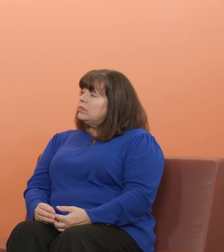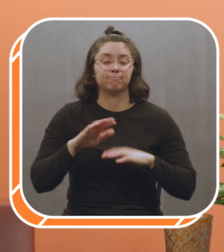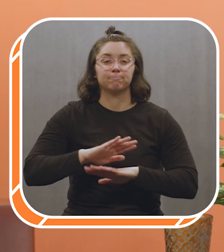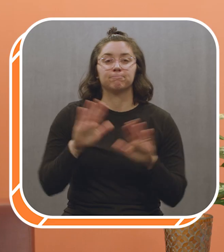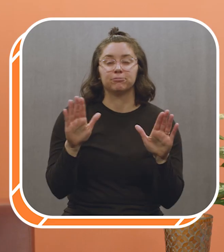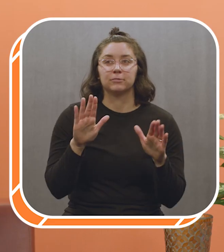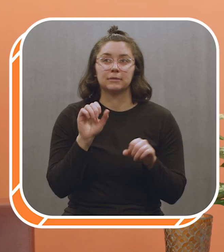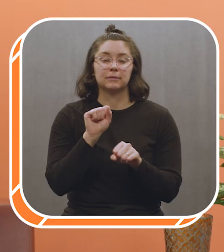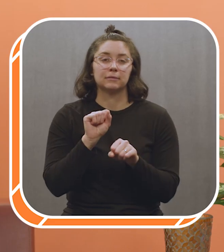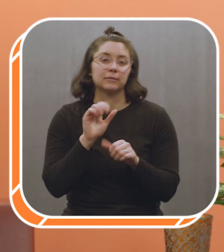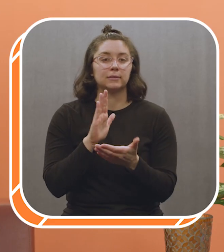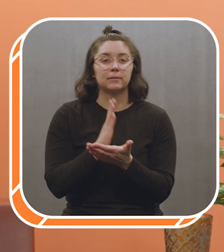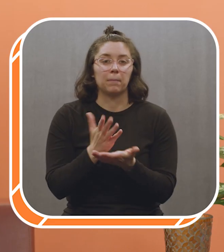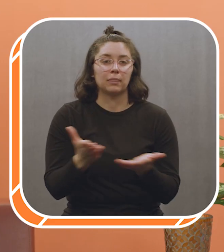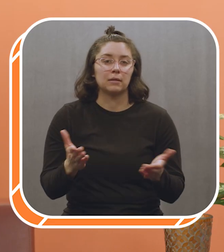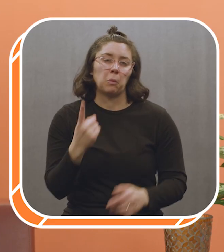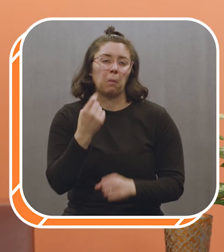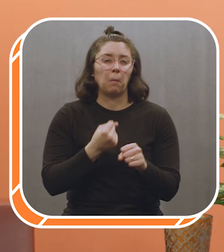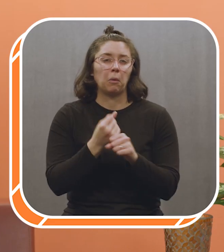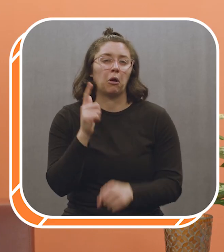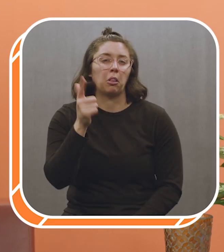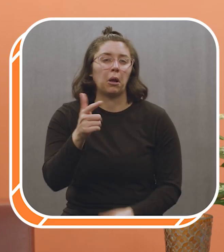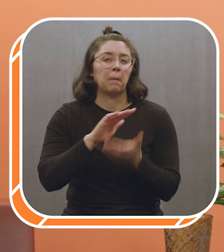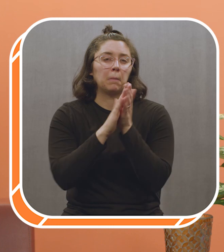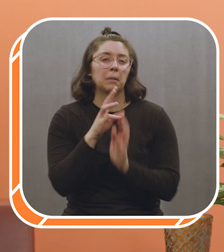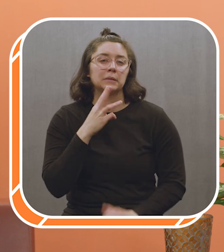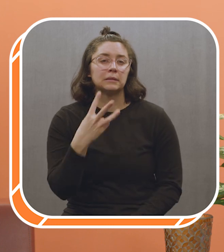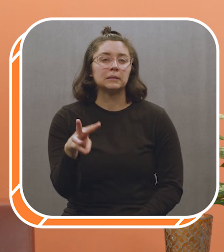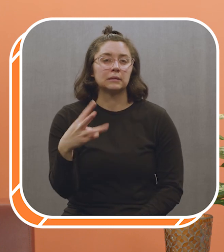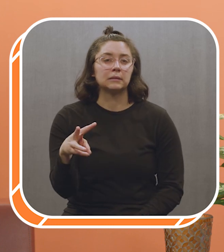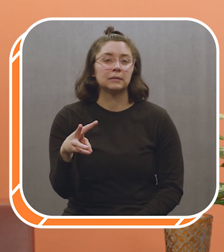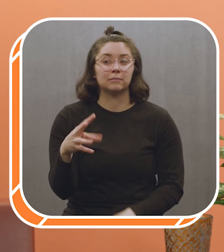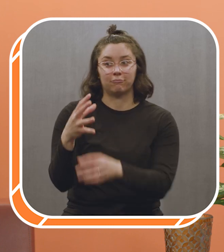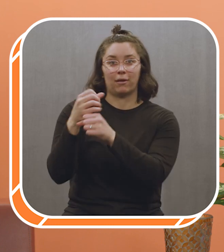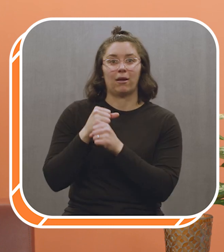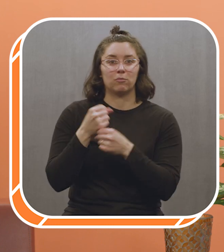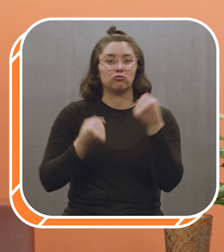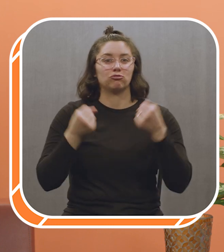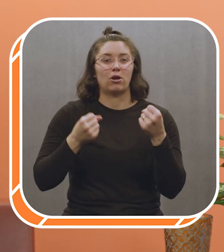and about a year and a half later when I turned 16, I got my driver's permit.